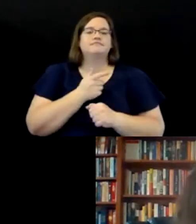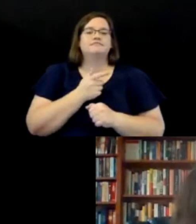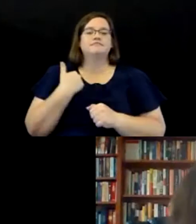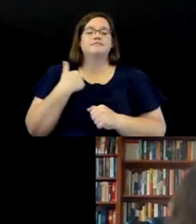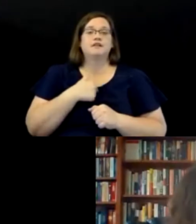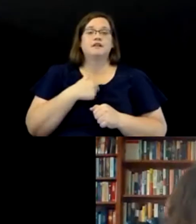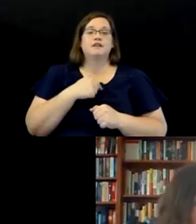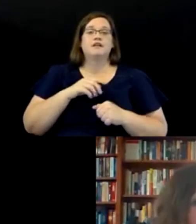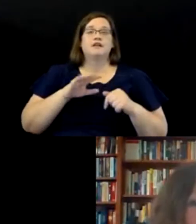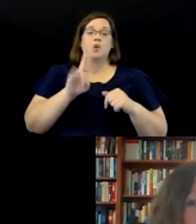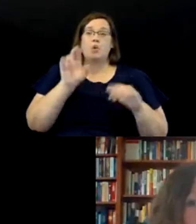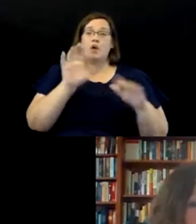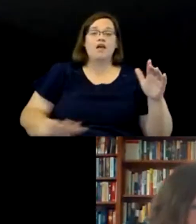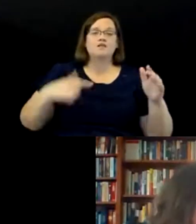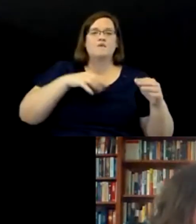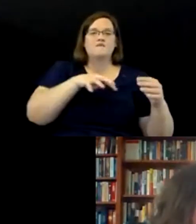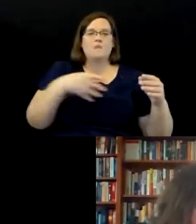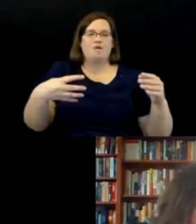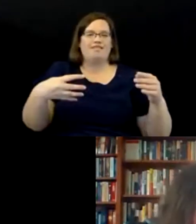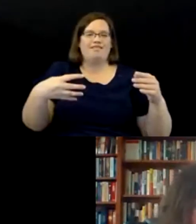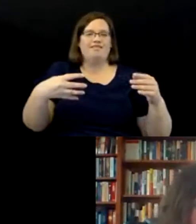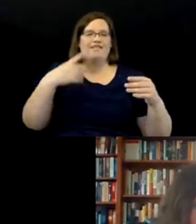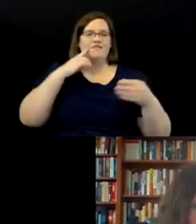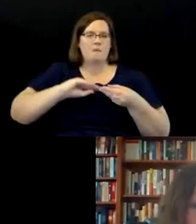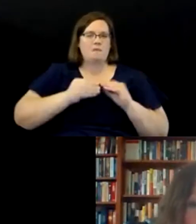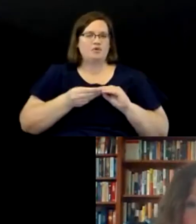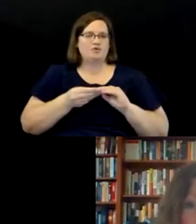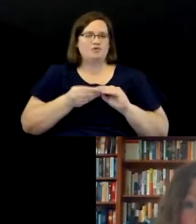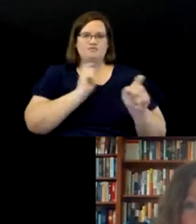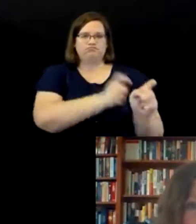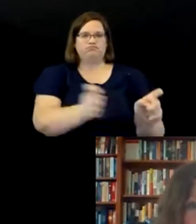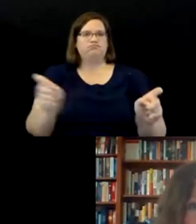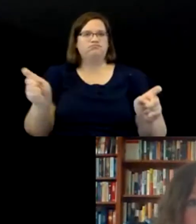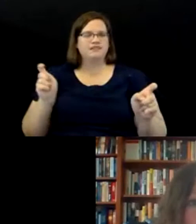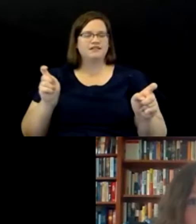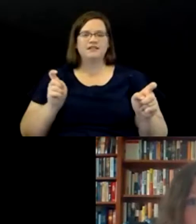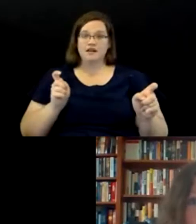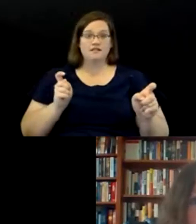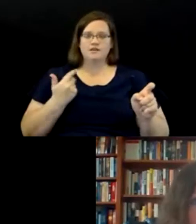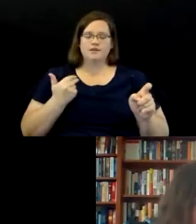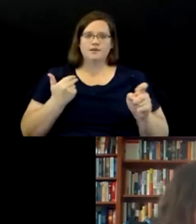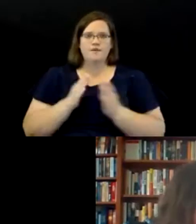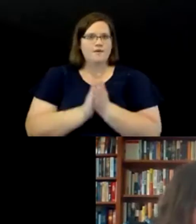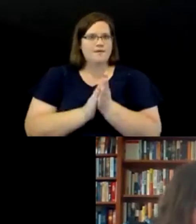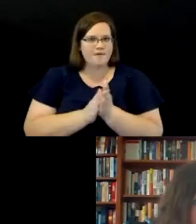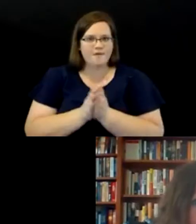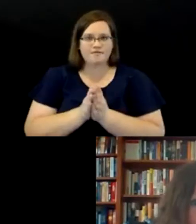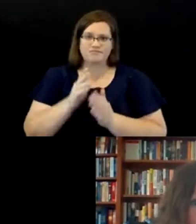nation of our vaccine administration rates. So that's pretty compelling. We're doing a pretty good job here in Vermont.